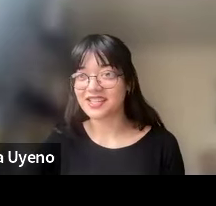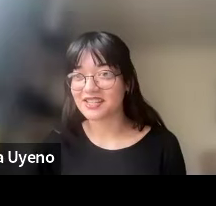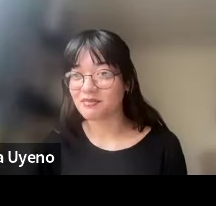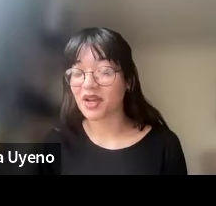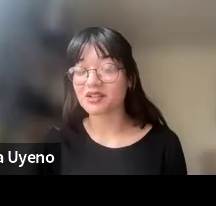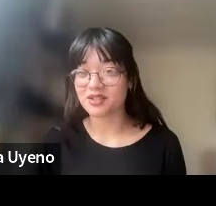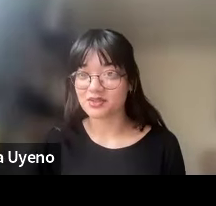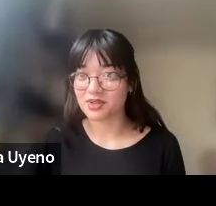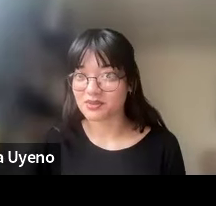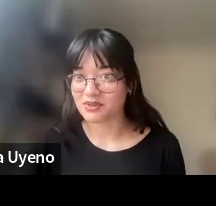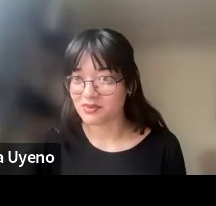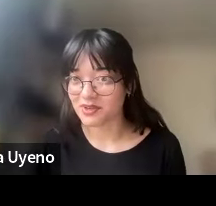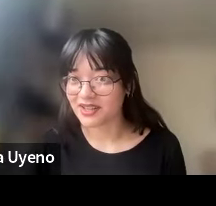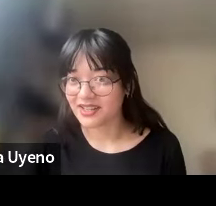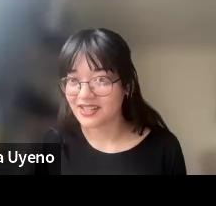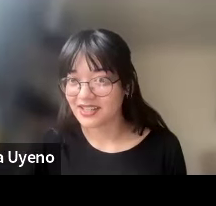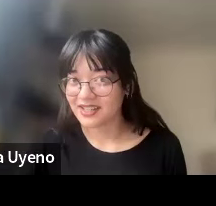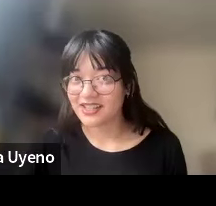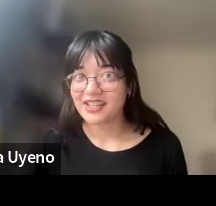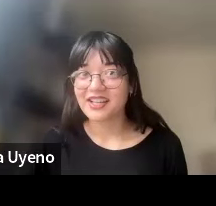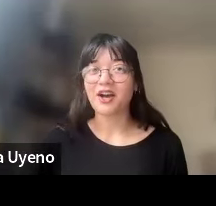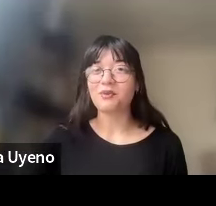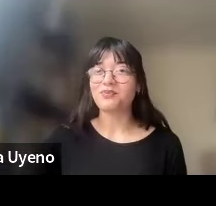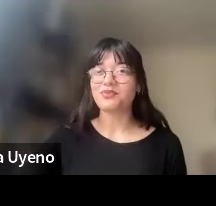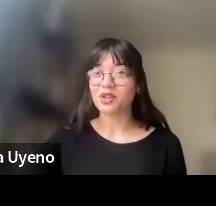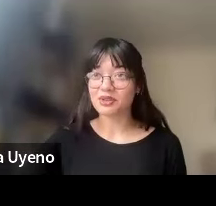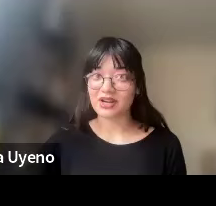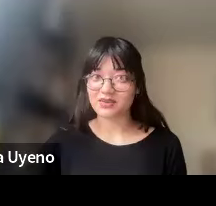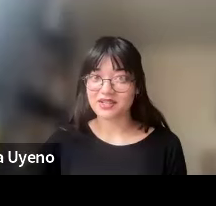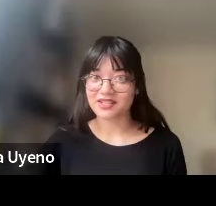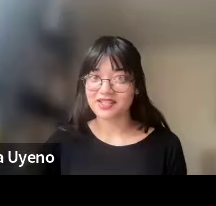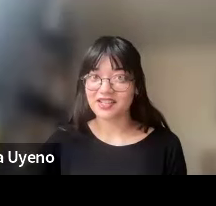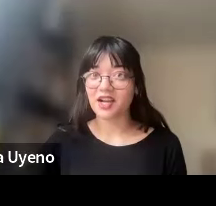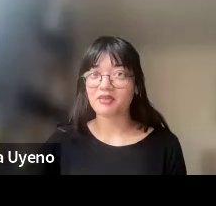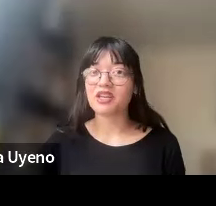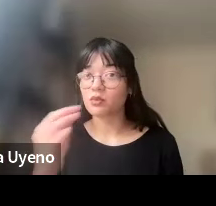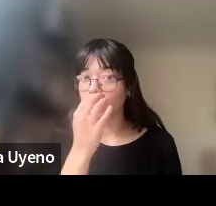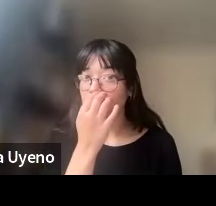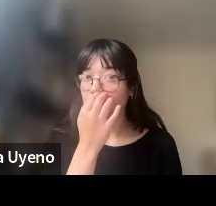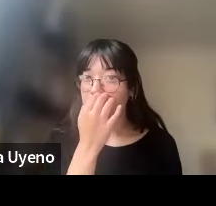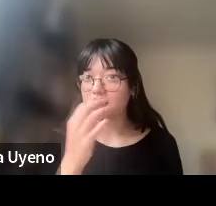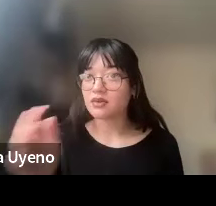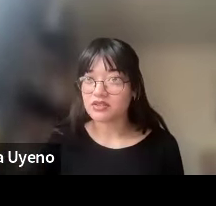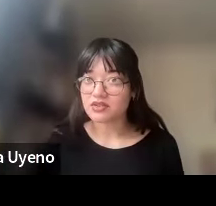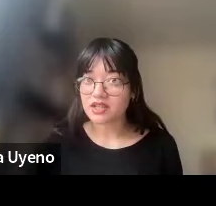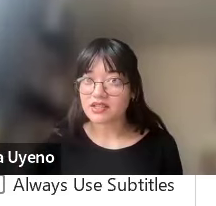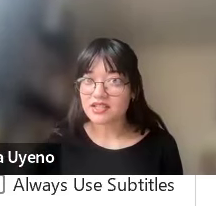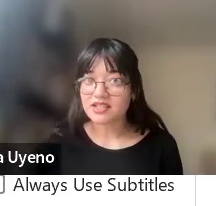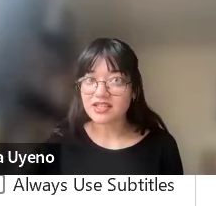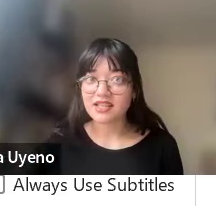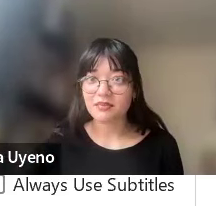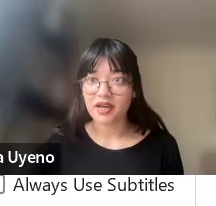in biology in 2024. Following graduation, I began working as a research technician in